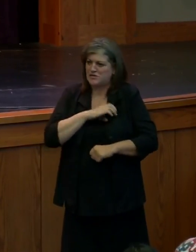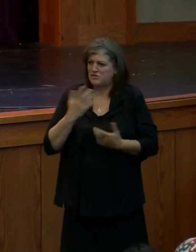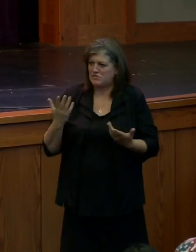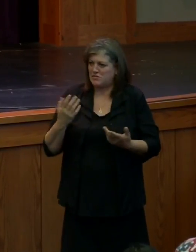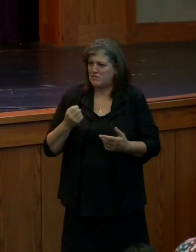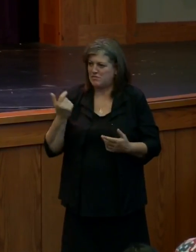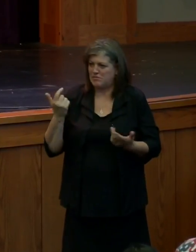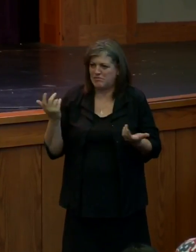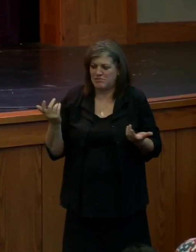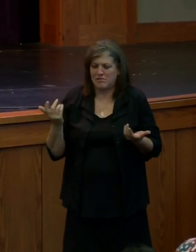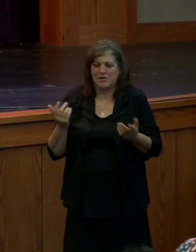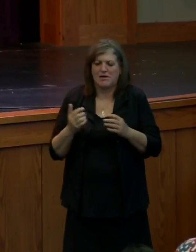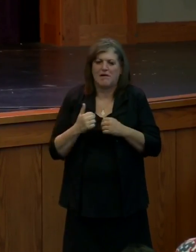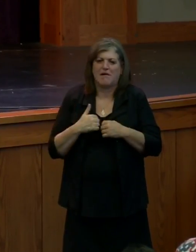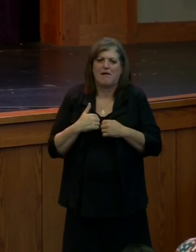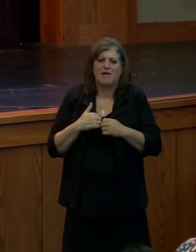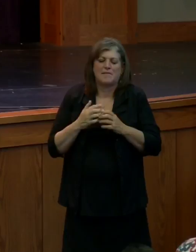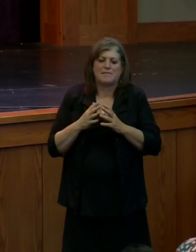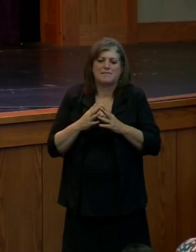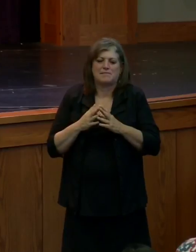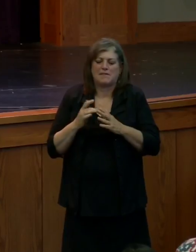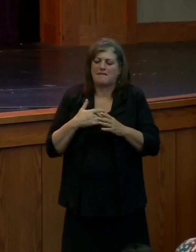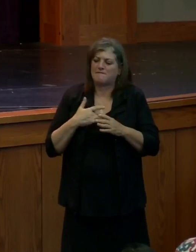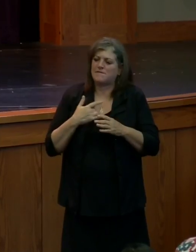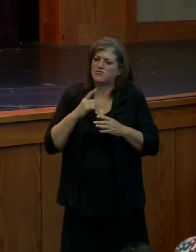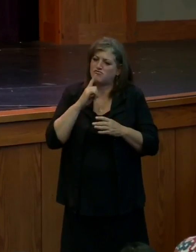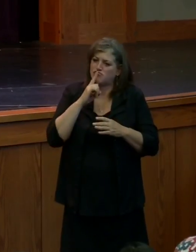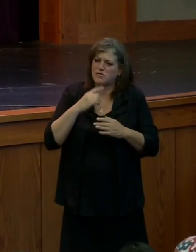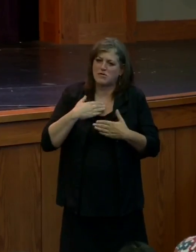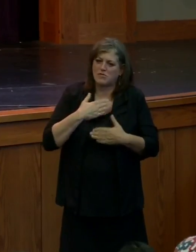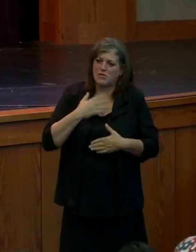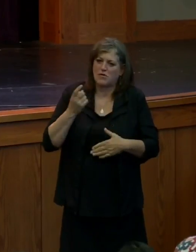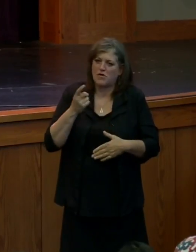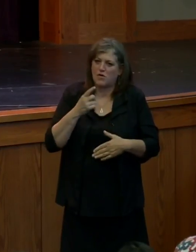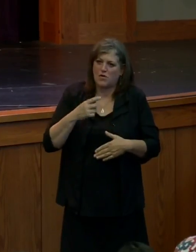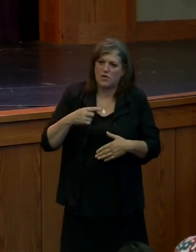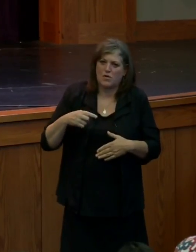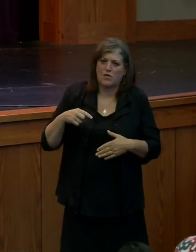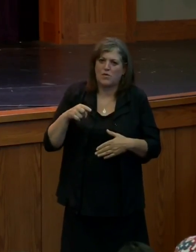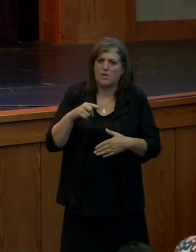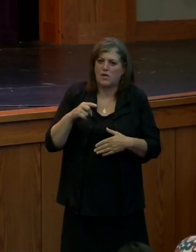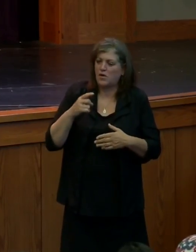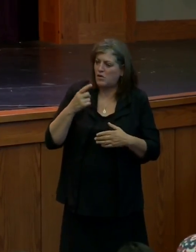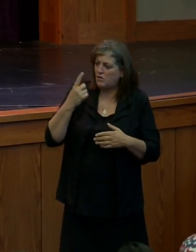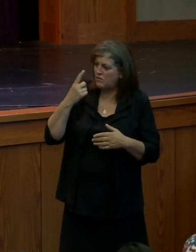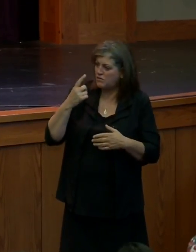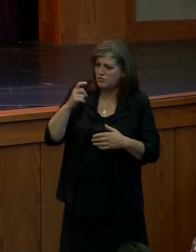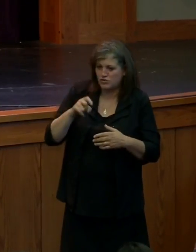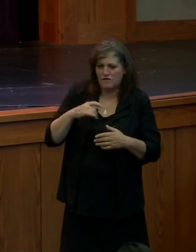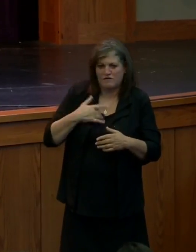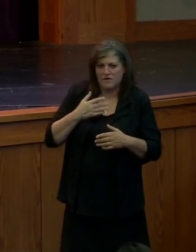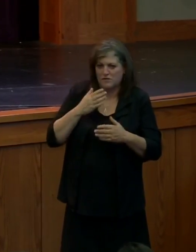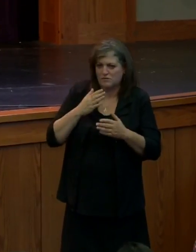I FEEL VERY GRATEFUL AND WE ALL SHOULD TO THE MAYOR FOR TAKING THE LEAD ON THIS.